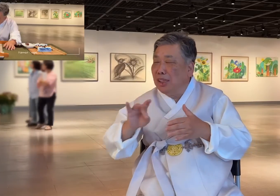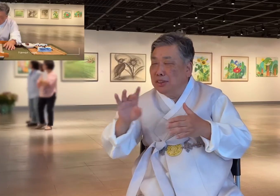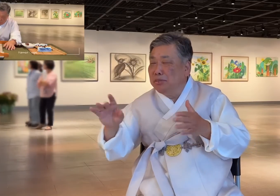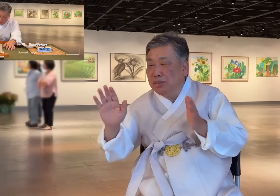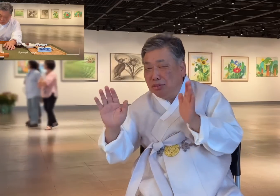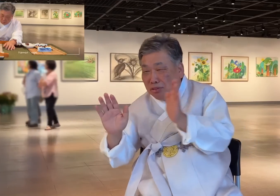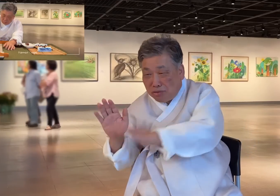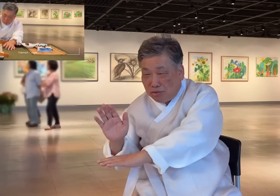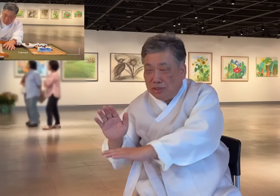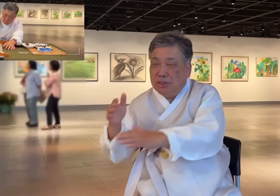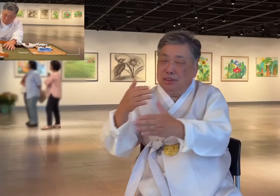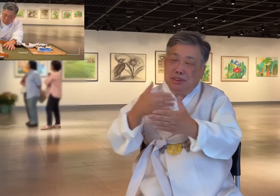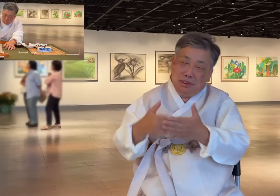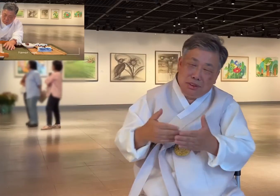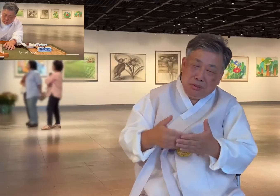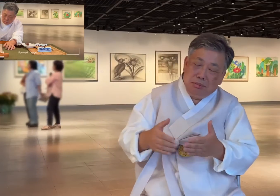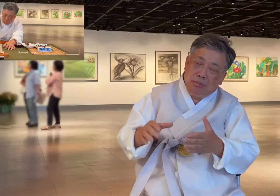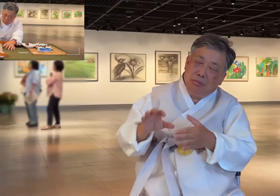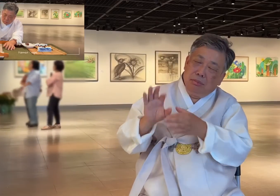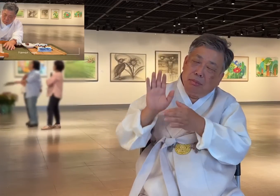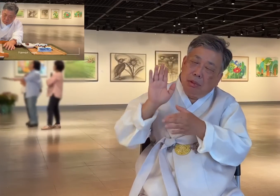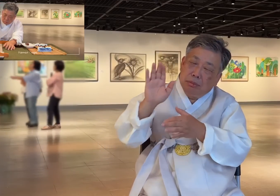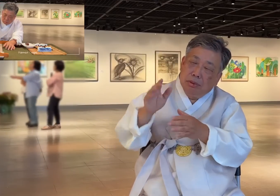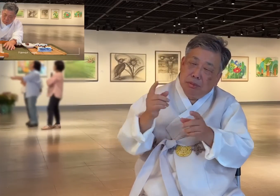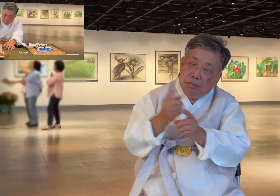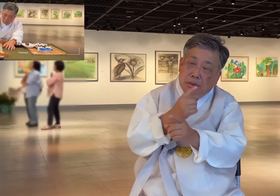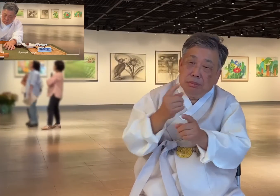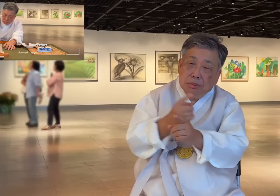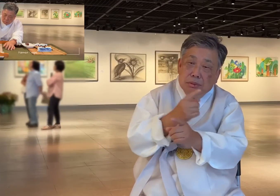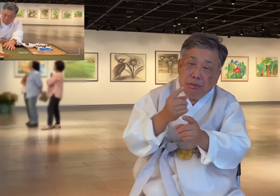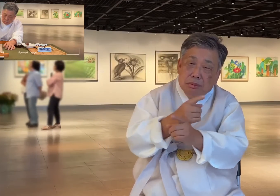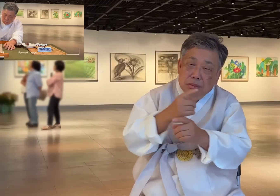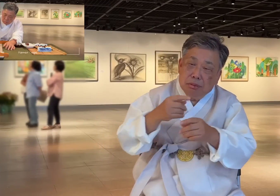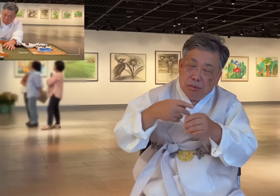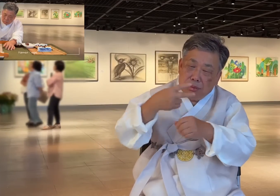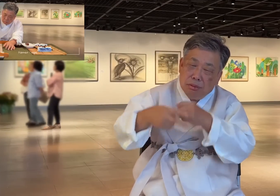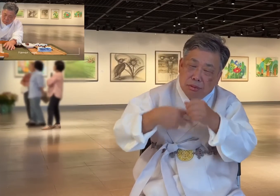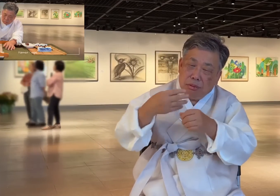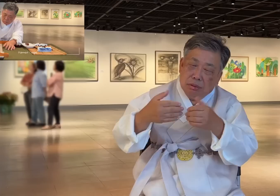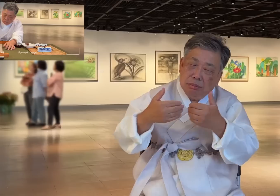I also spent time drawing pictures.